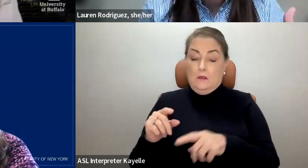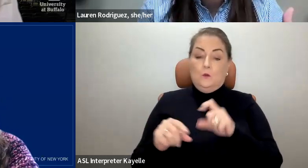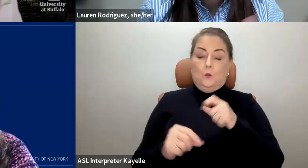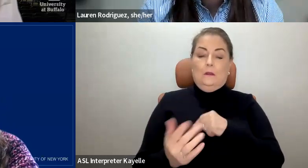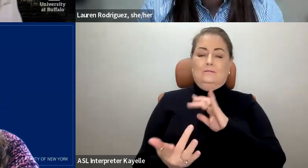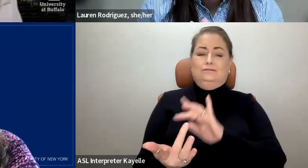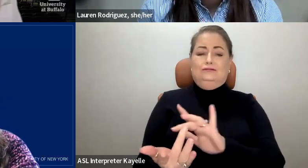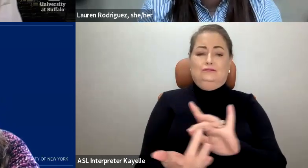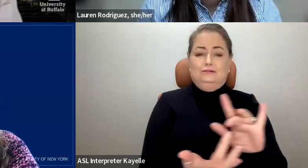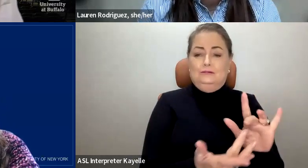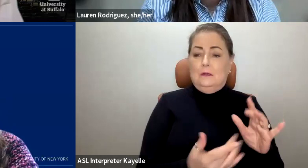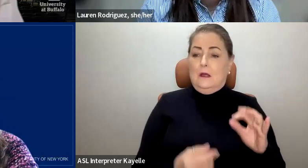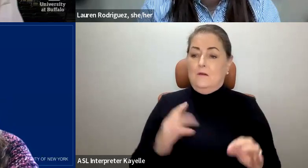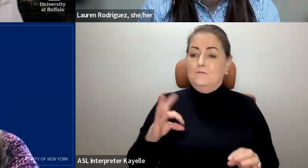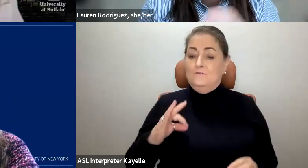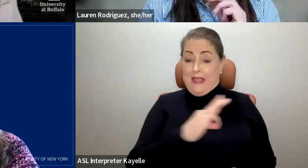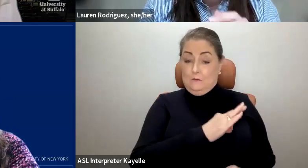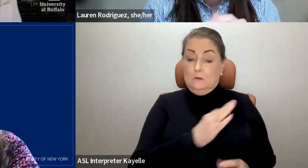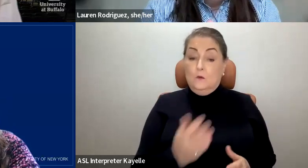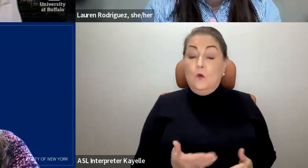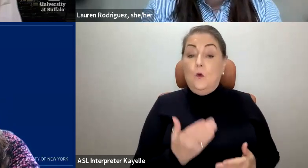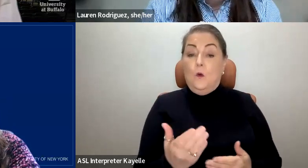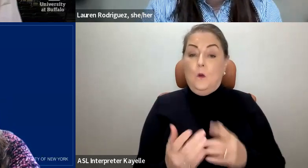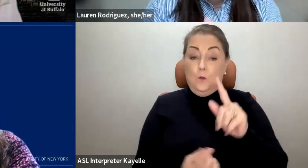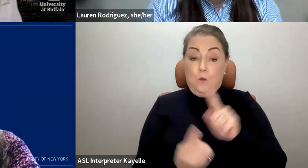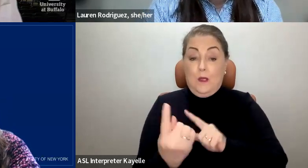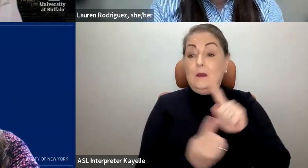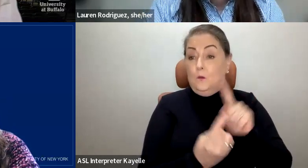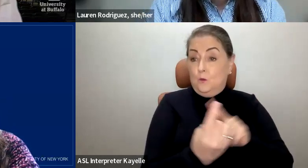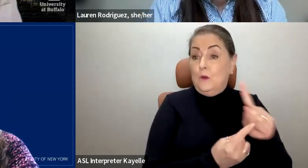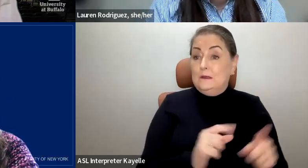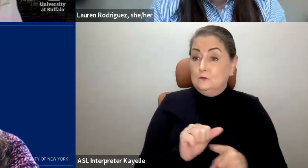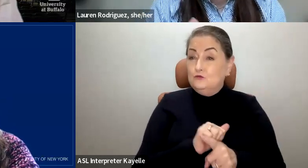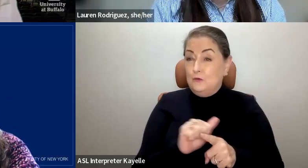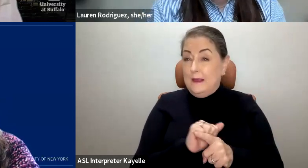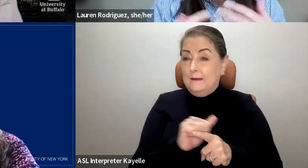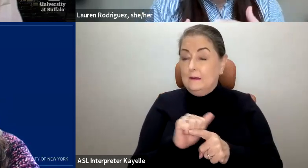faculty and offered one on one training, and to show them how